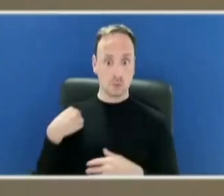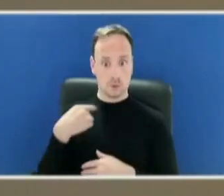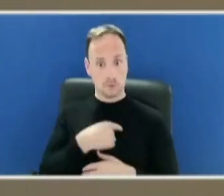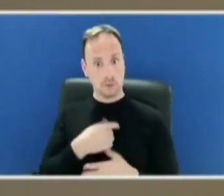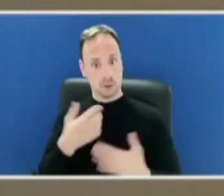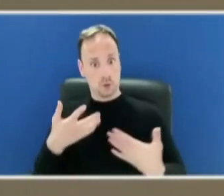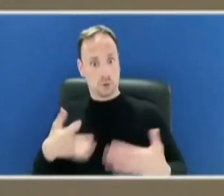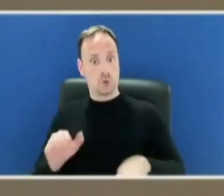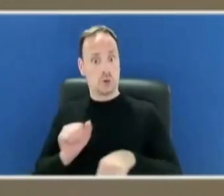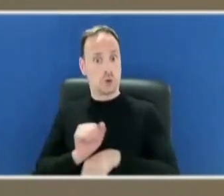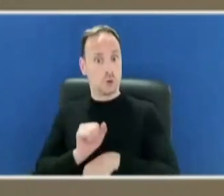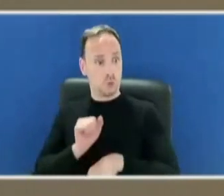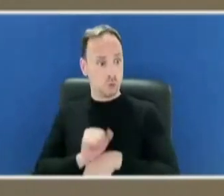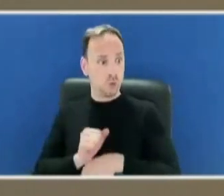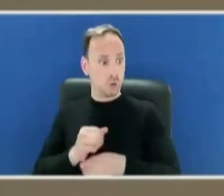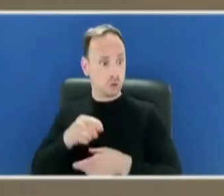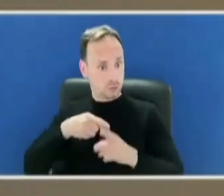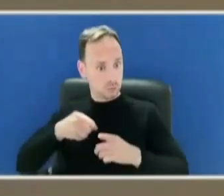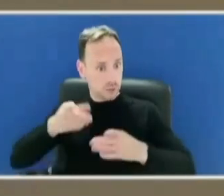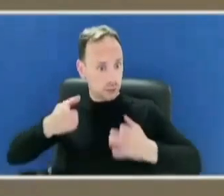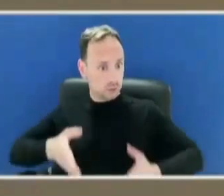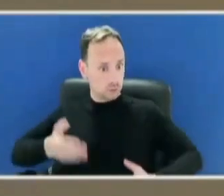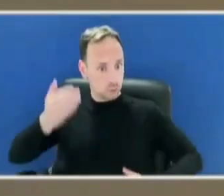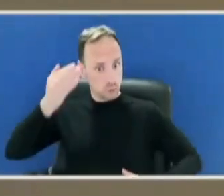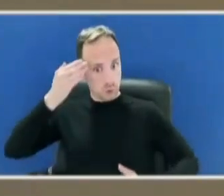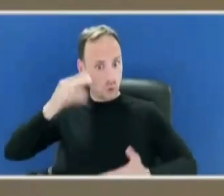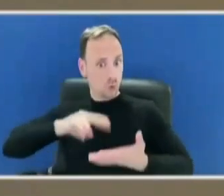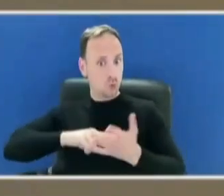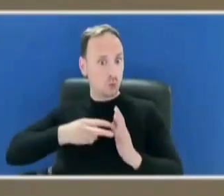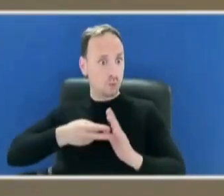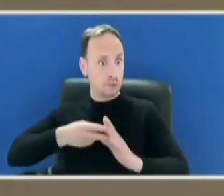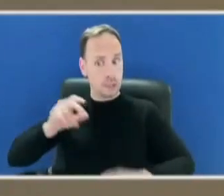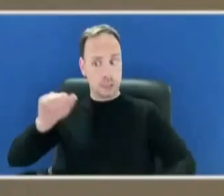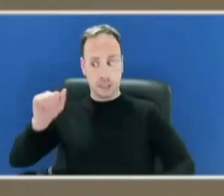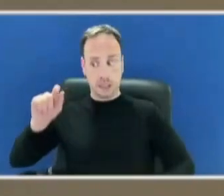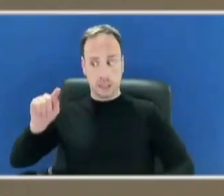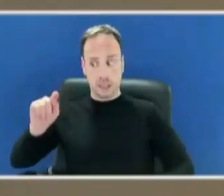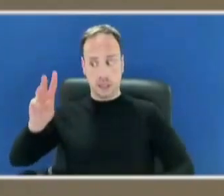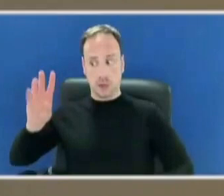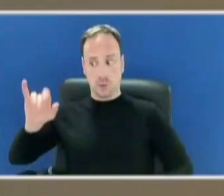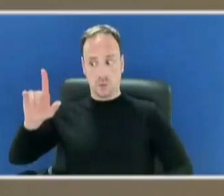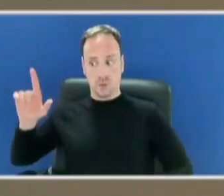not necessarily the best feeling and this is a protection